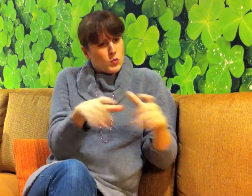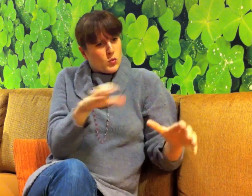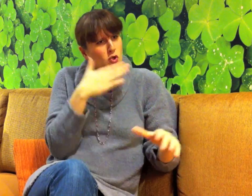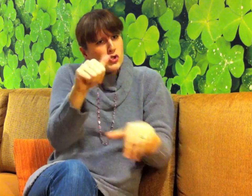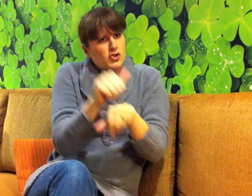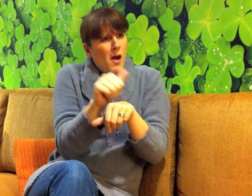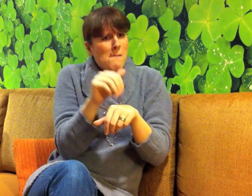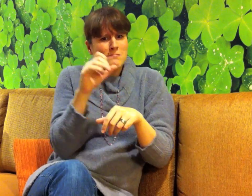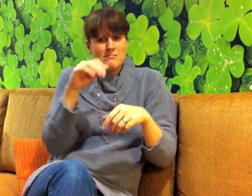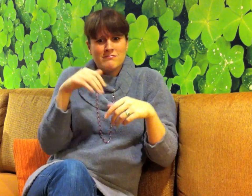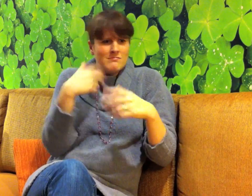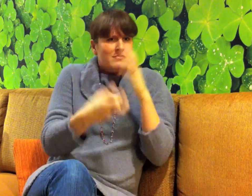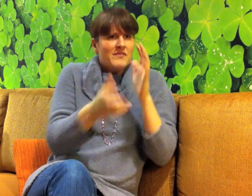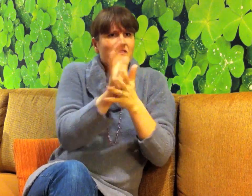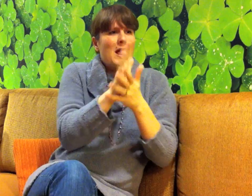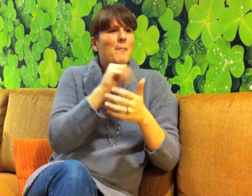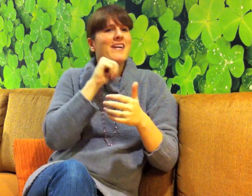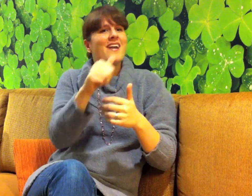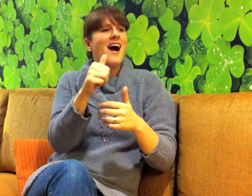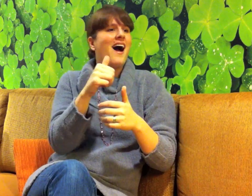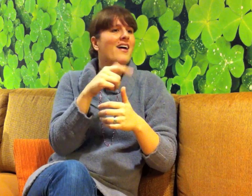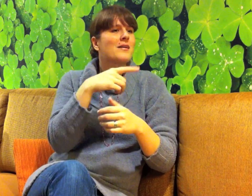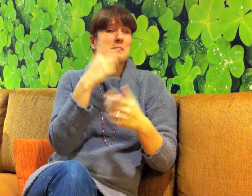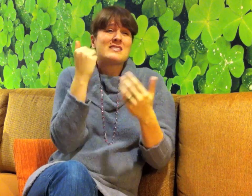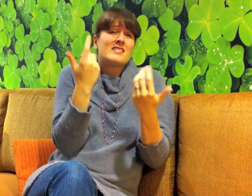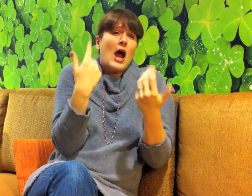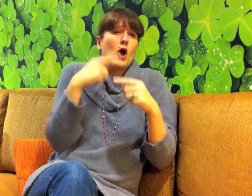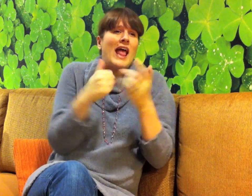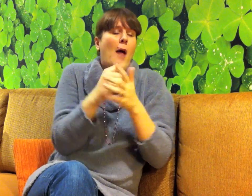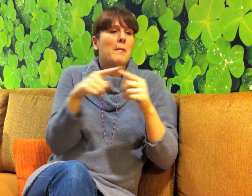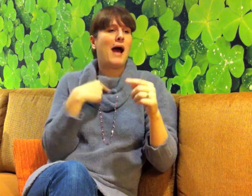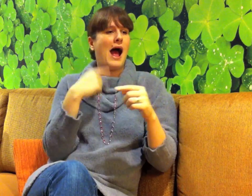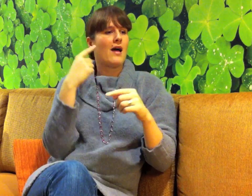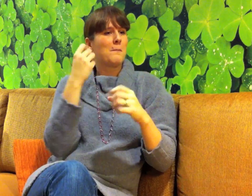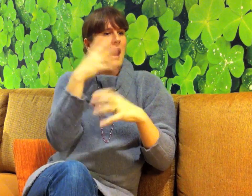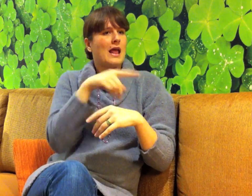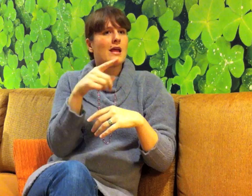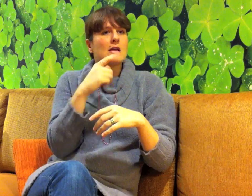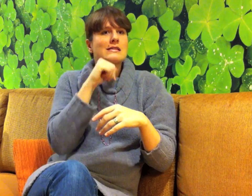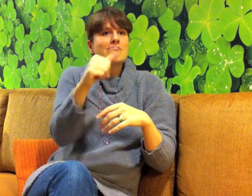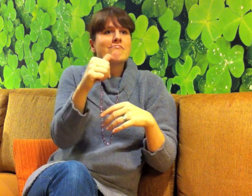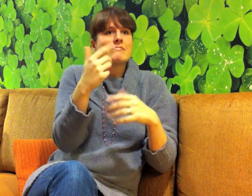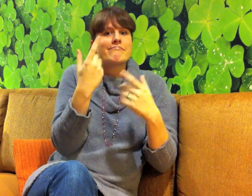do a good job as well getting into film. Because I could not help that the fact many did not have